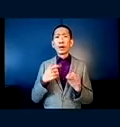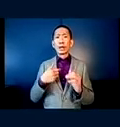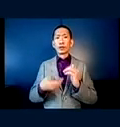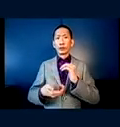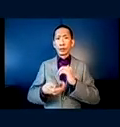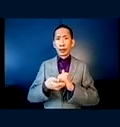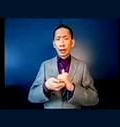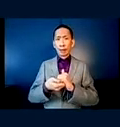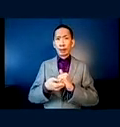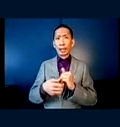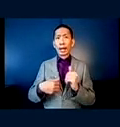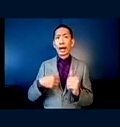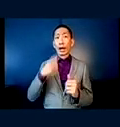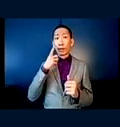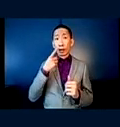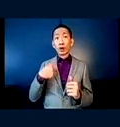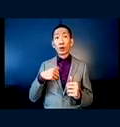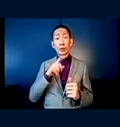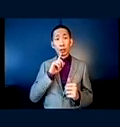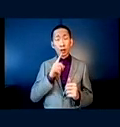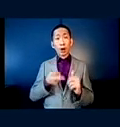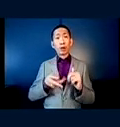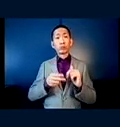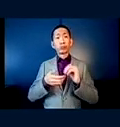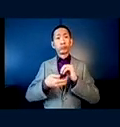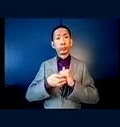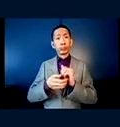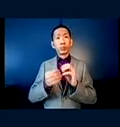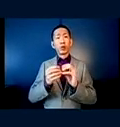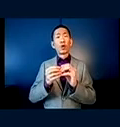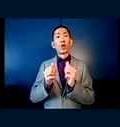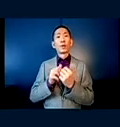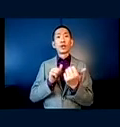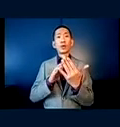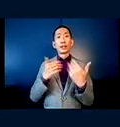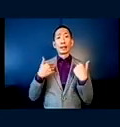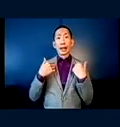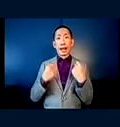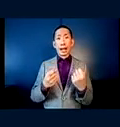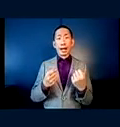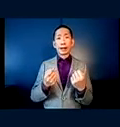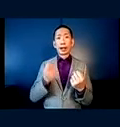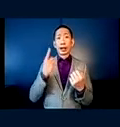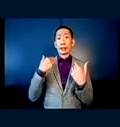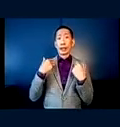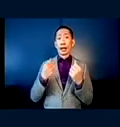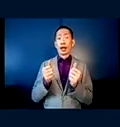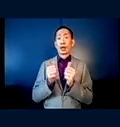IMPORTANT FOR US TO COLLABORATE AND I THINK INCREASINGLY WE ARE ON ADDRESSING HEALTH AND